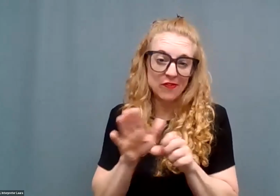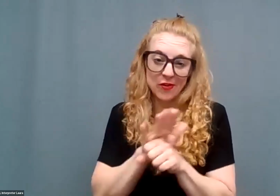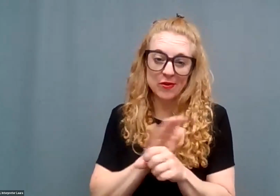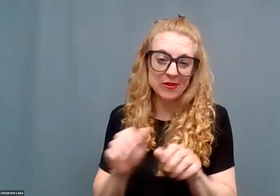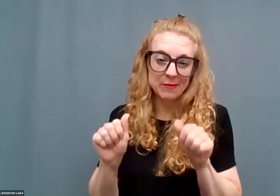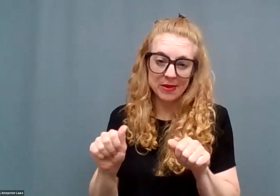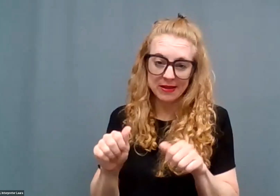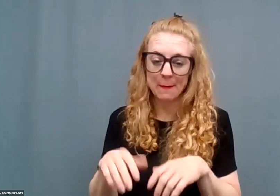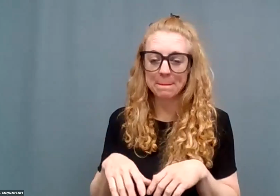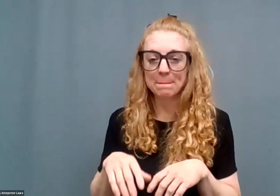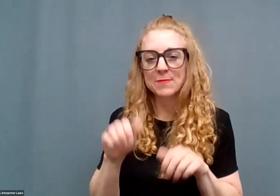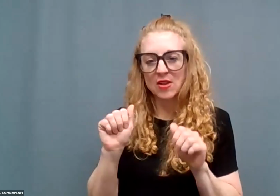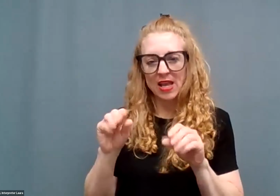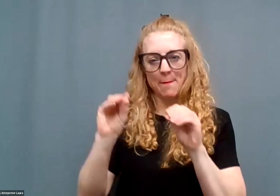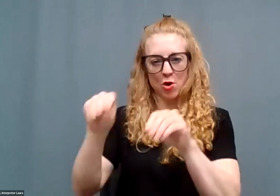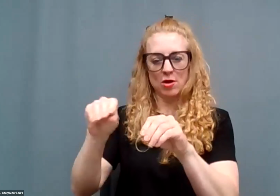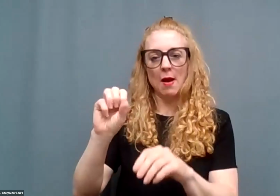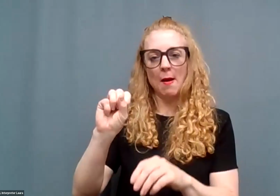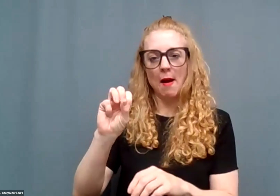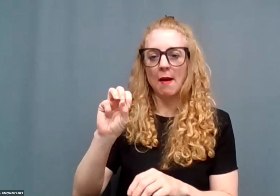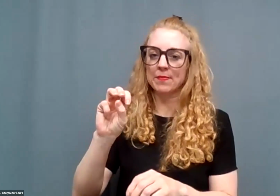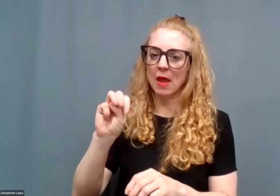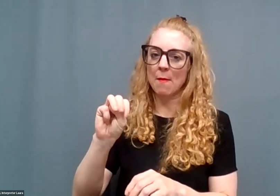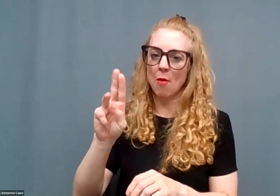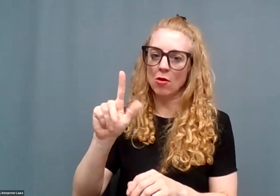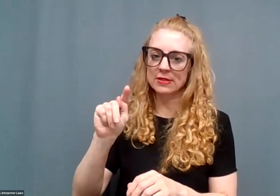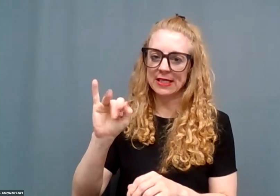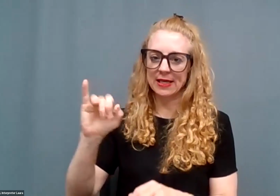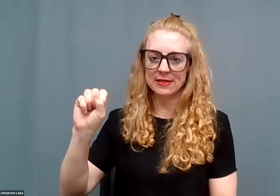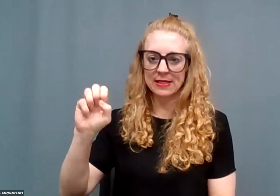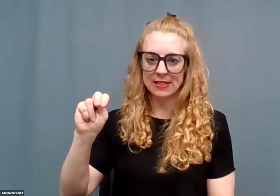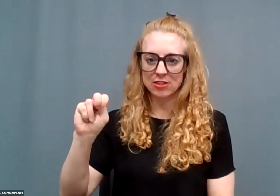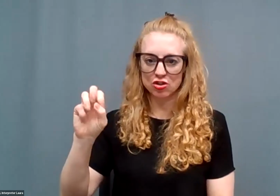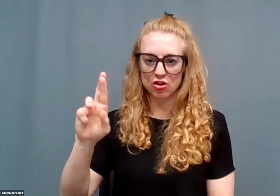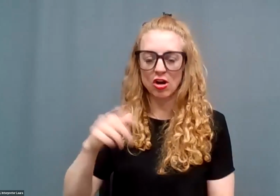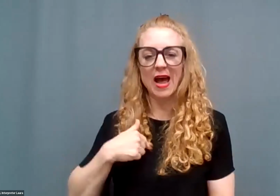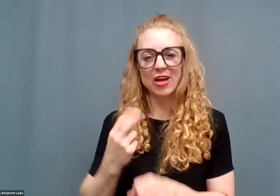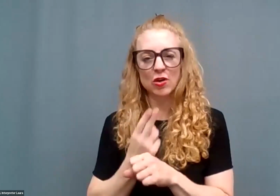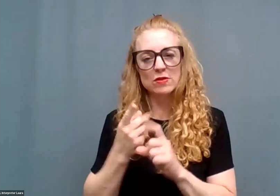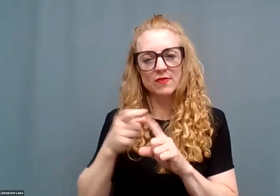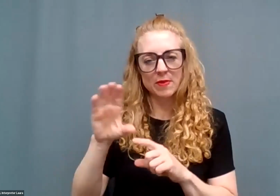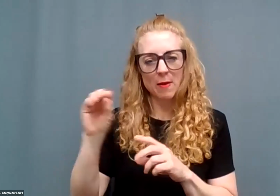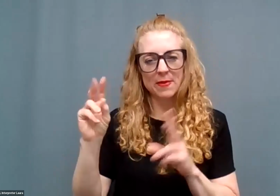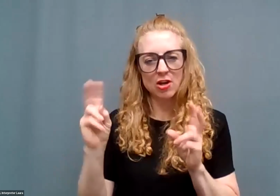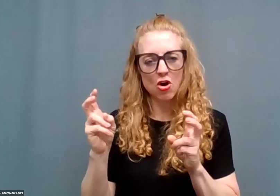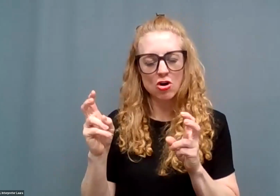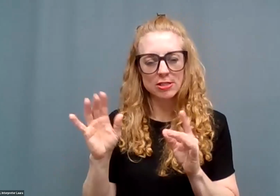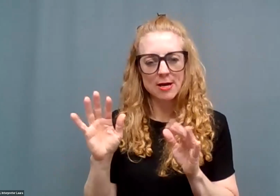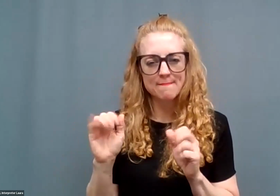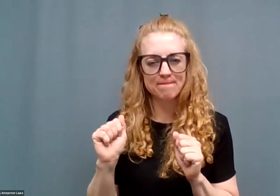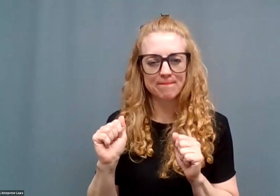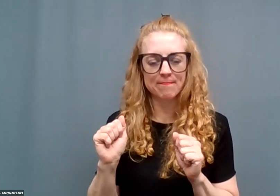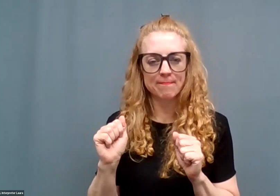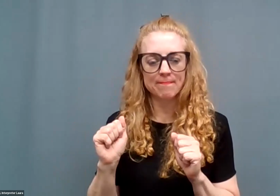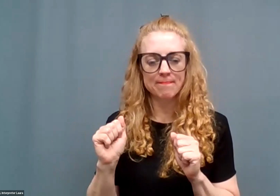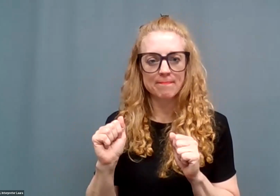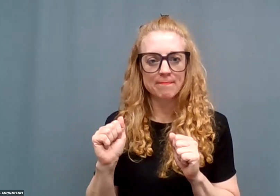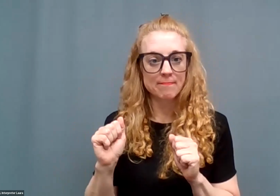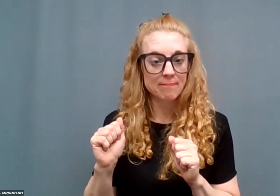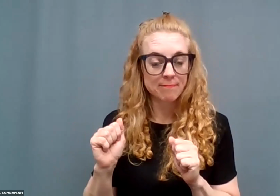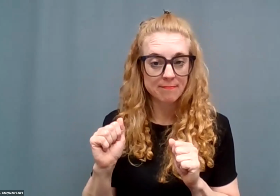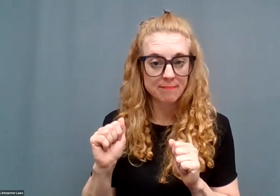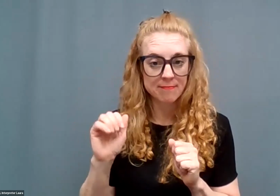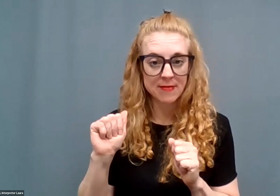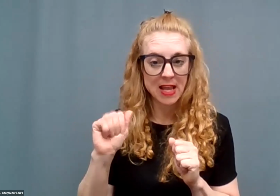put a multi-sensor and the ones I use are from a company called uh haiotech and these multi-senses